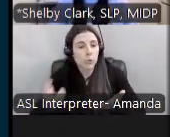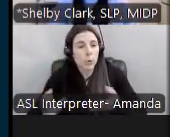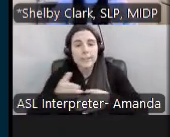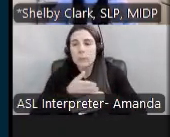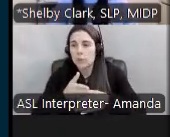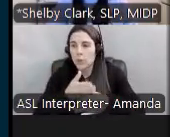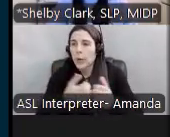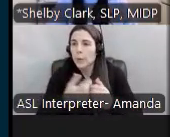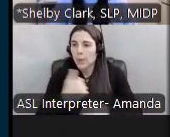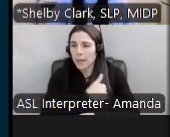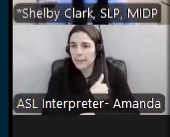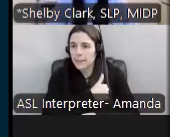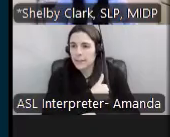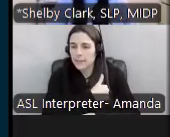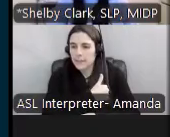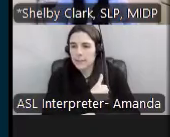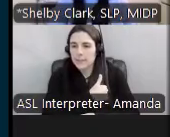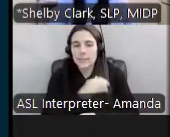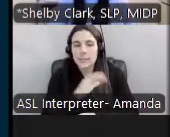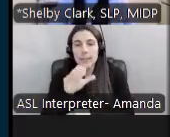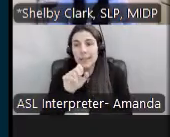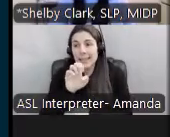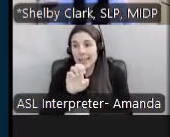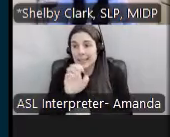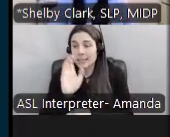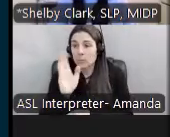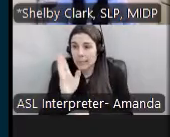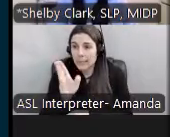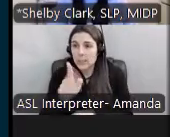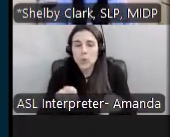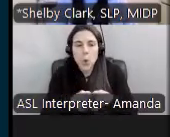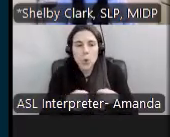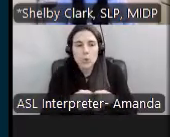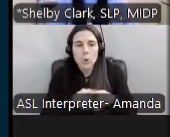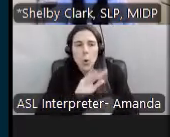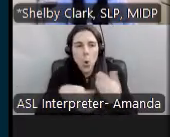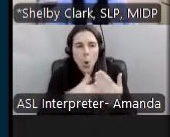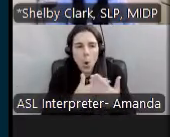us, the case presentation, as well as all of the case